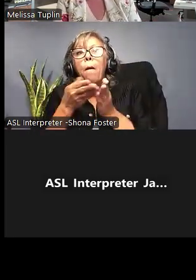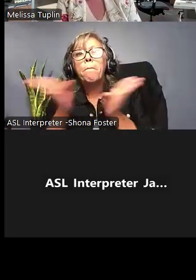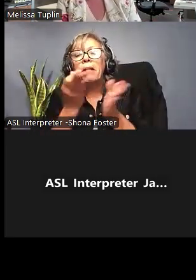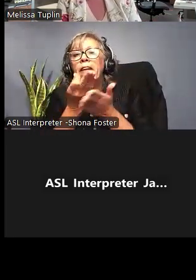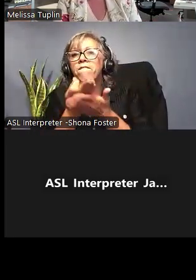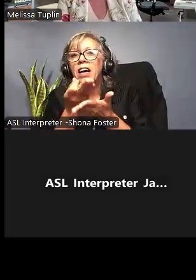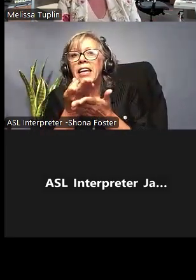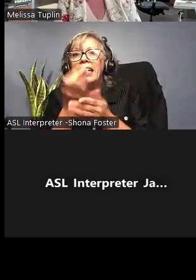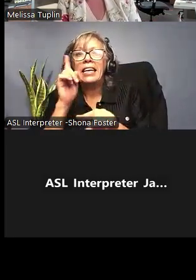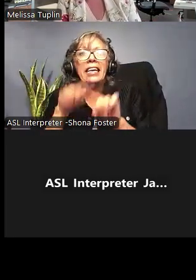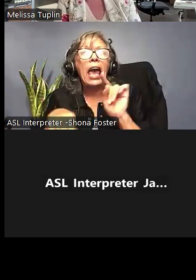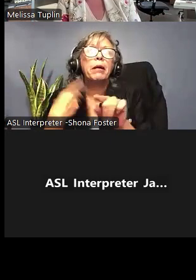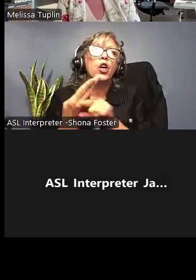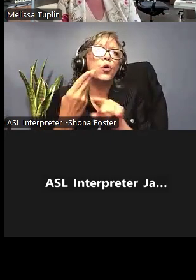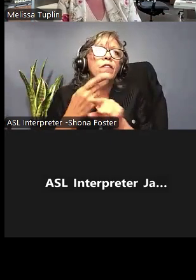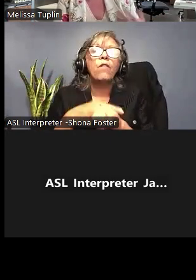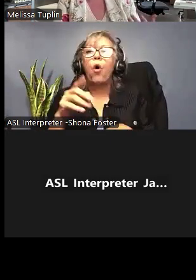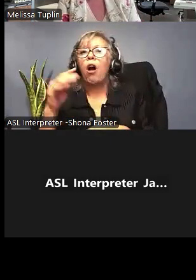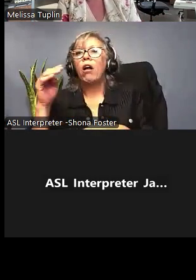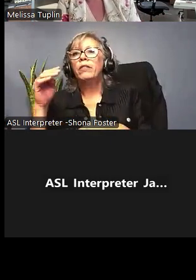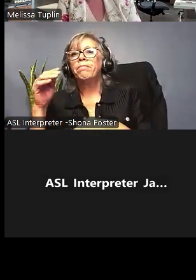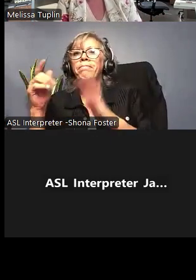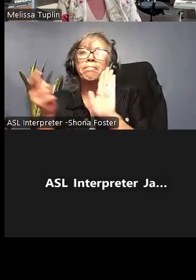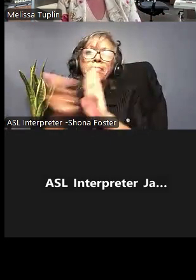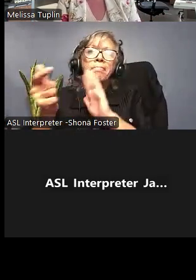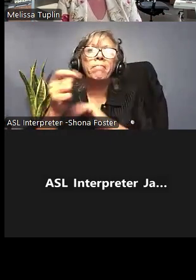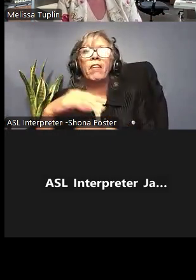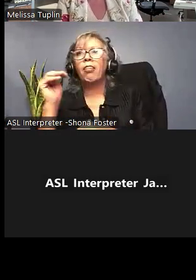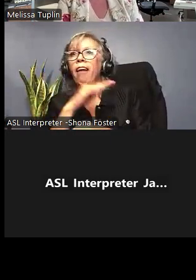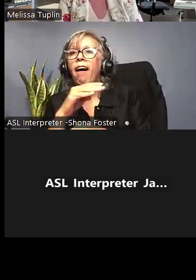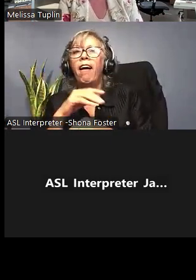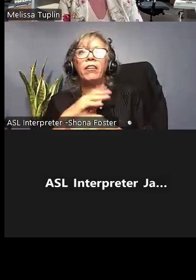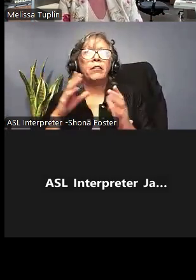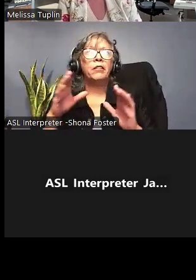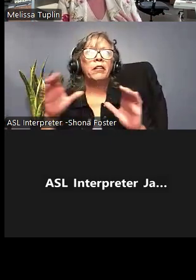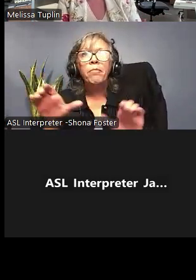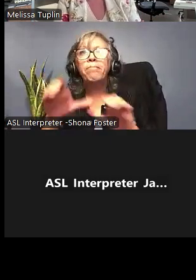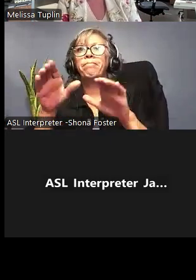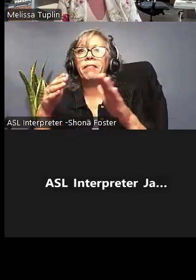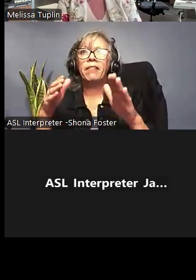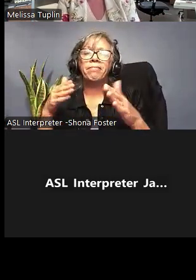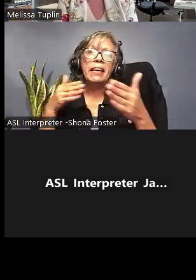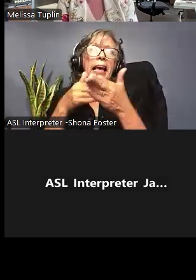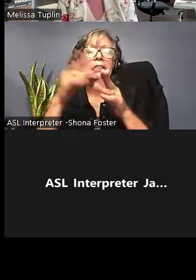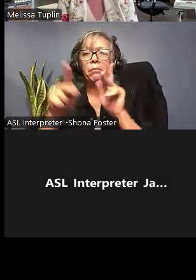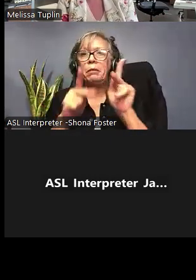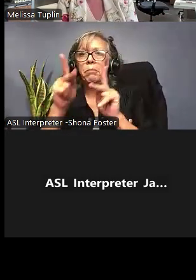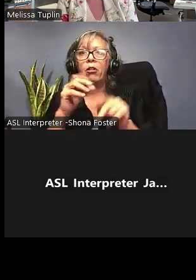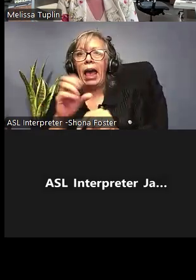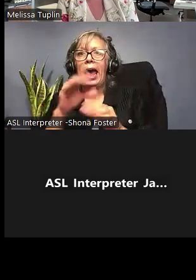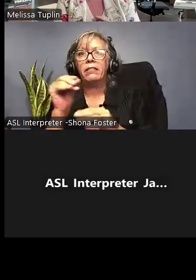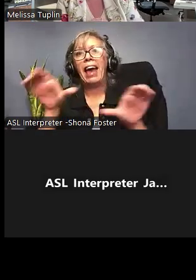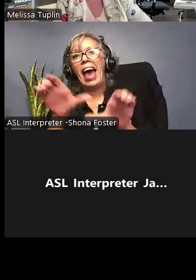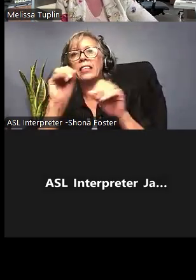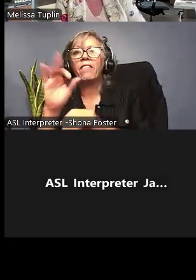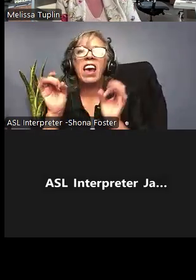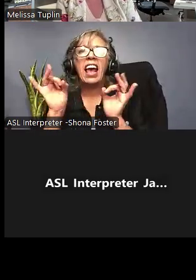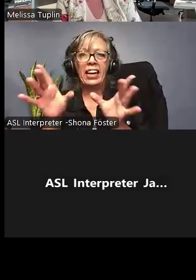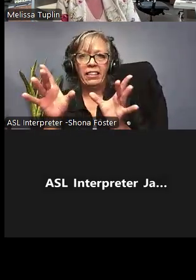illegal or fraudulent activity, acts of hate or political advocacy, among other things.